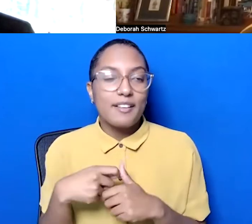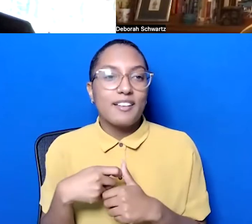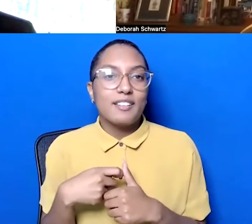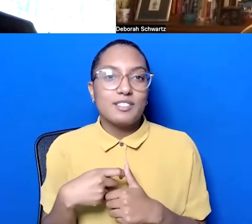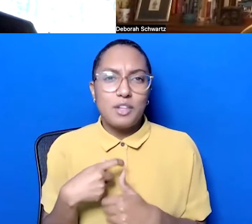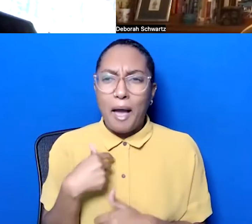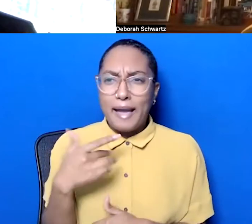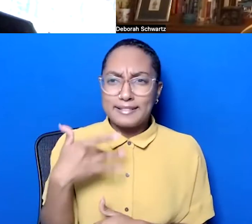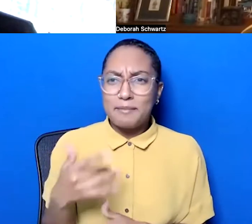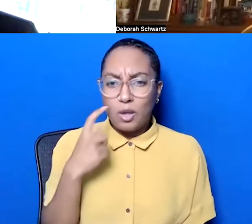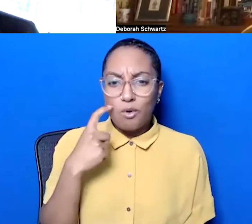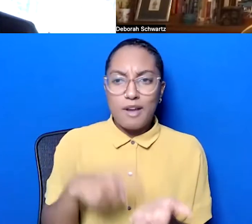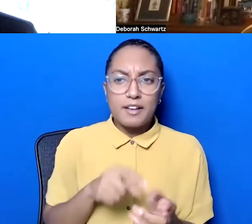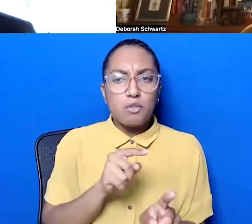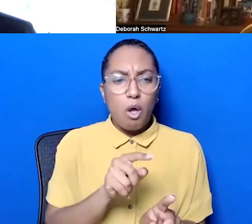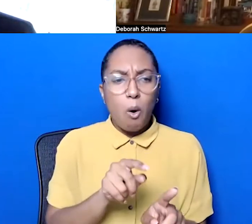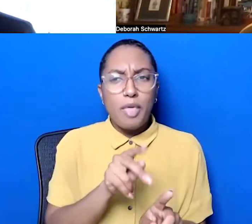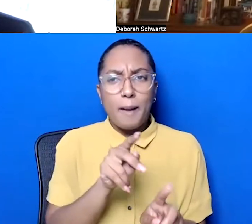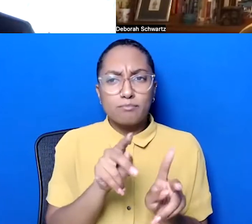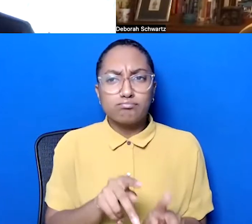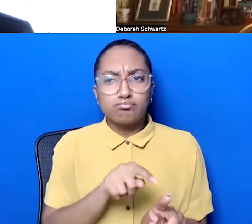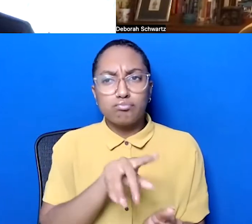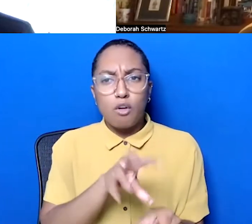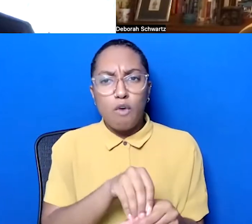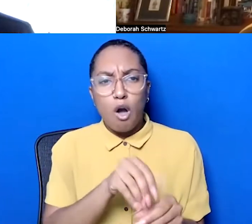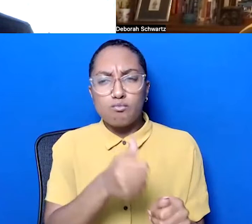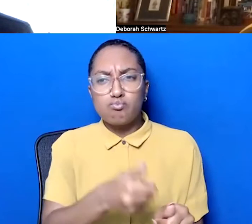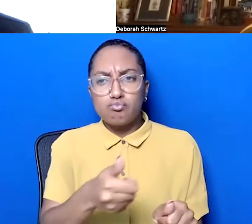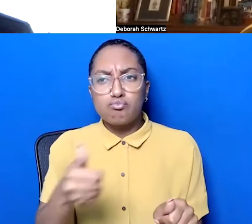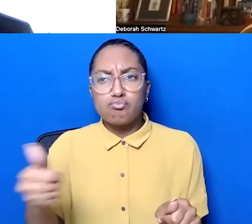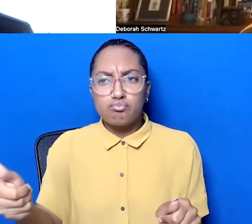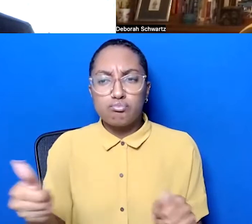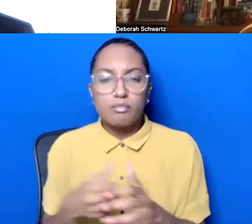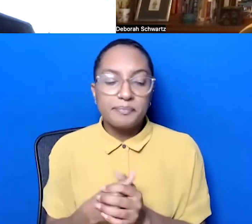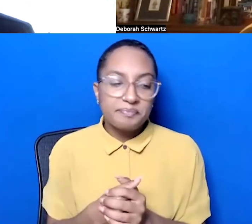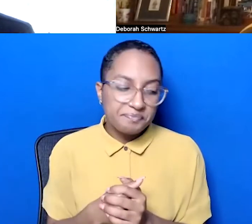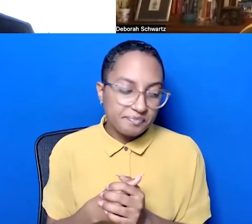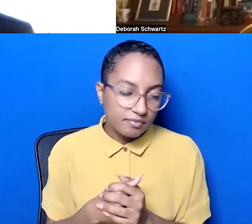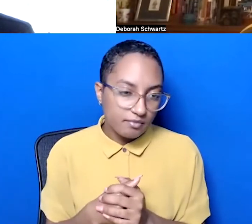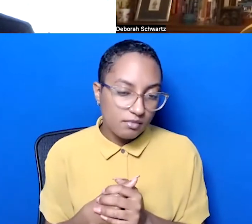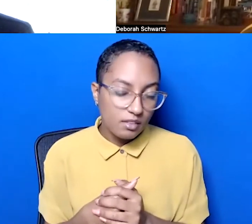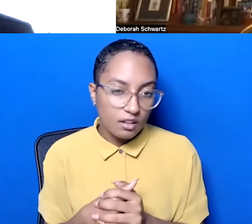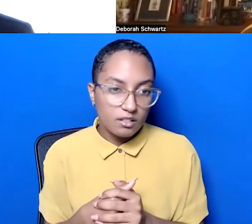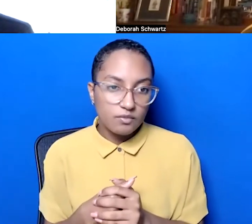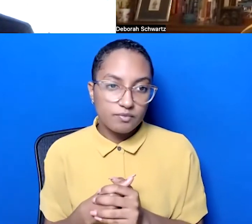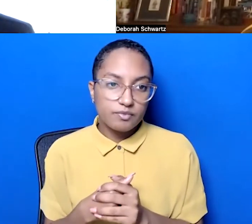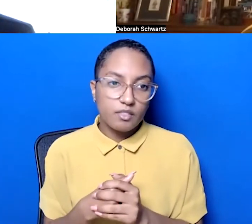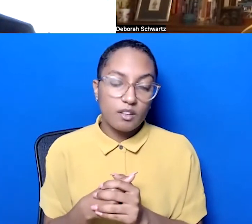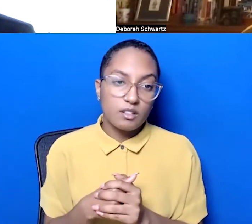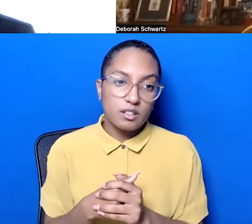I'm thinking that, you know, those those provide great sources of information.